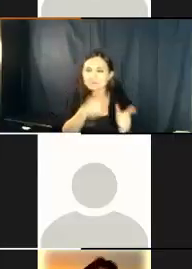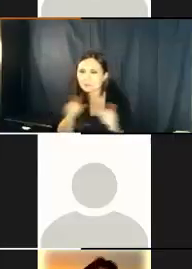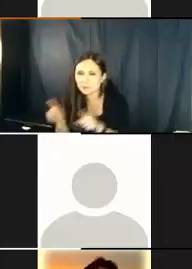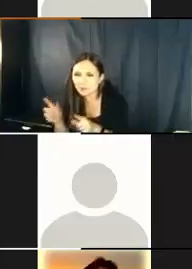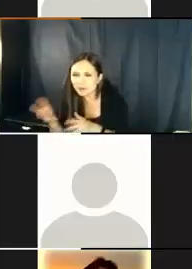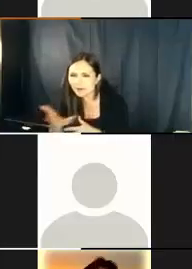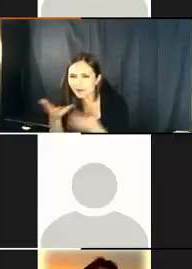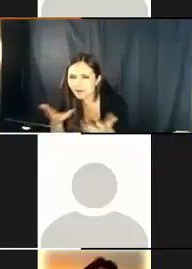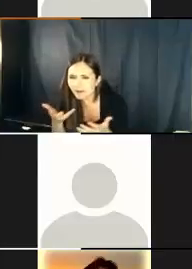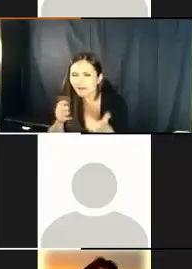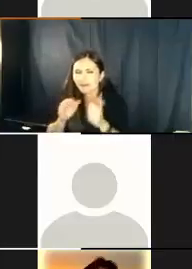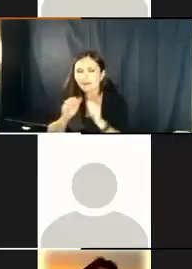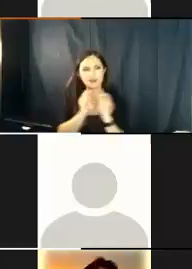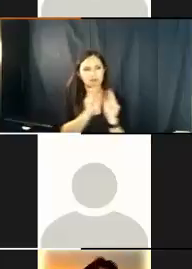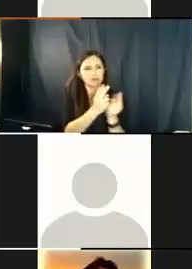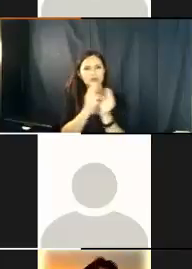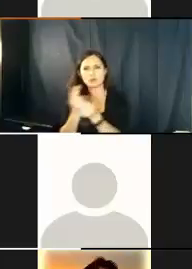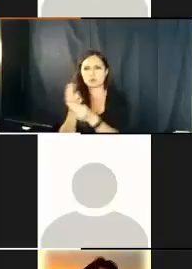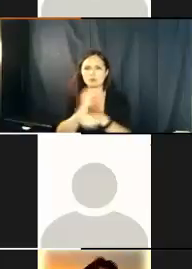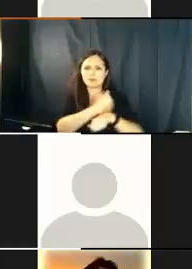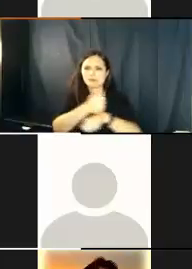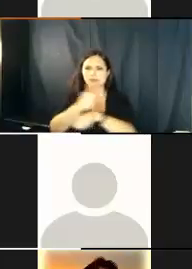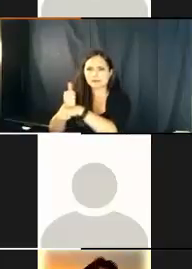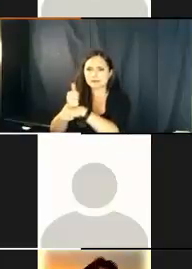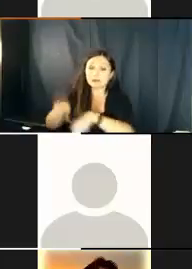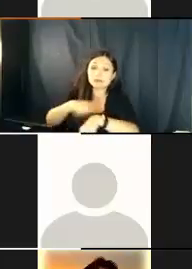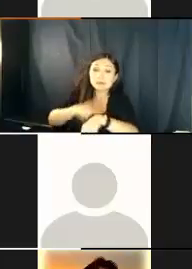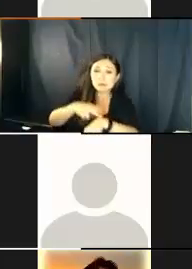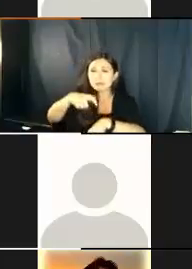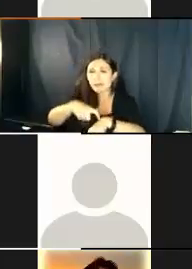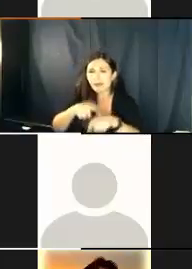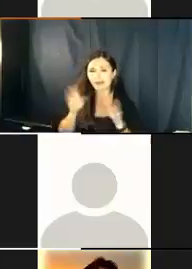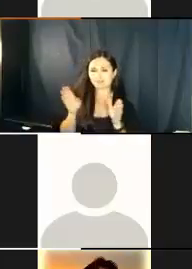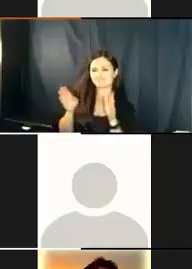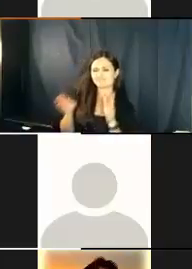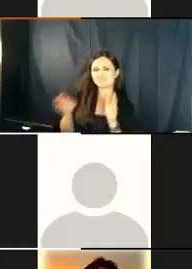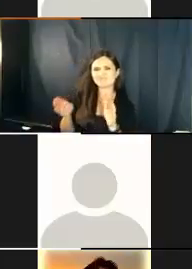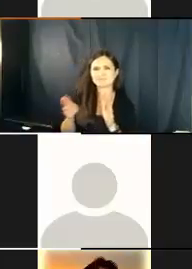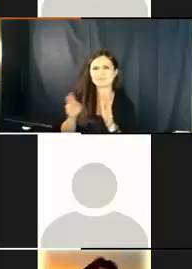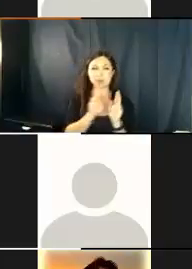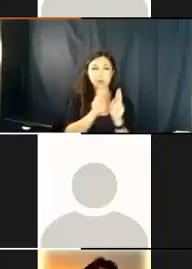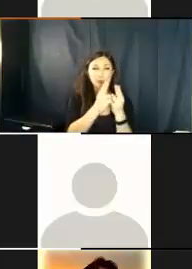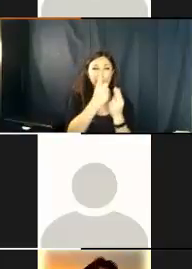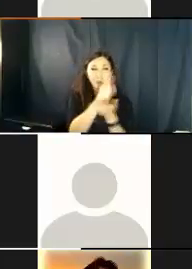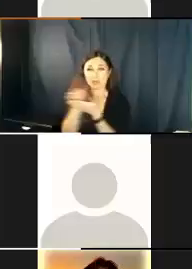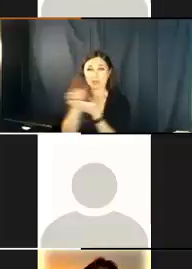And then the way our units are built out - a typical time period would be a unit a week for students.